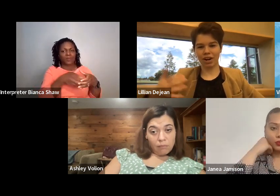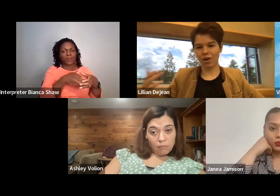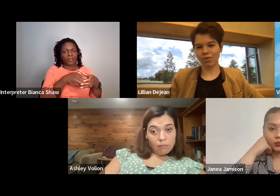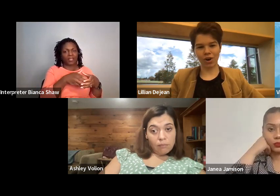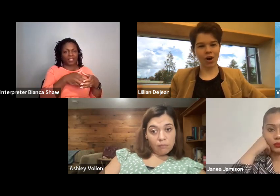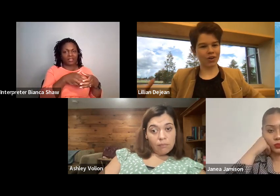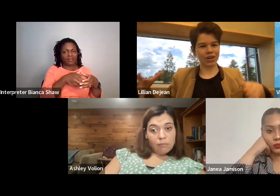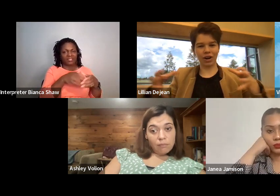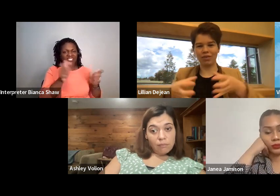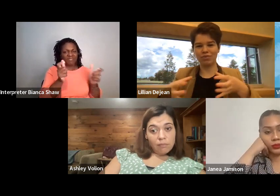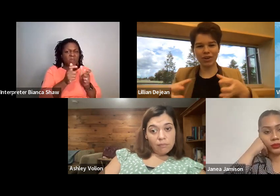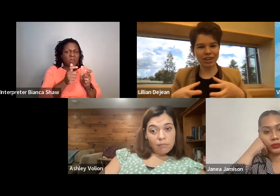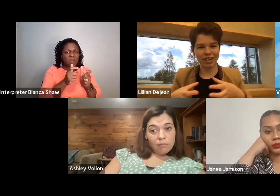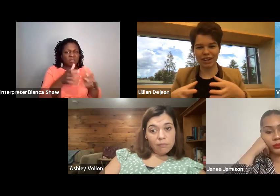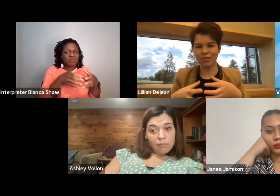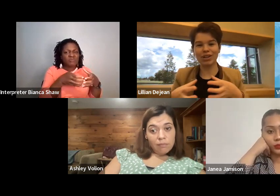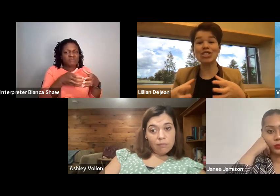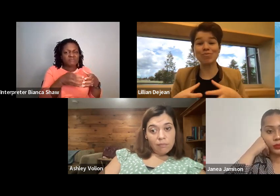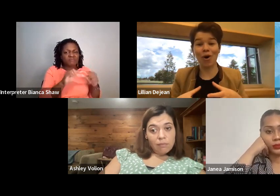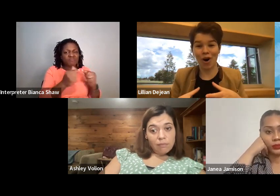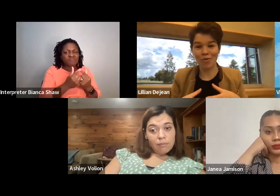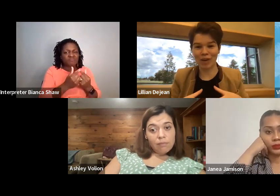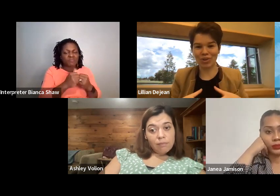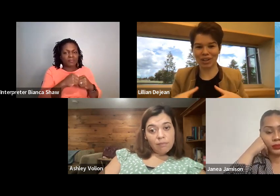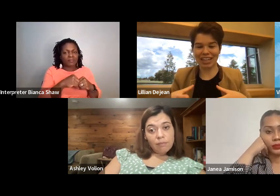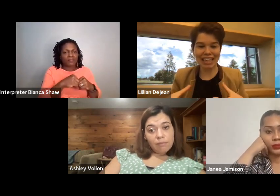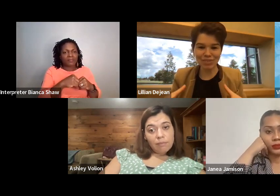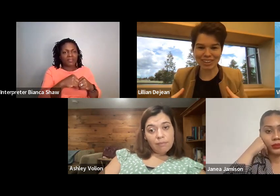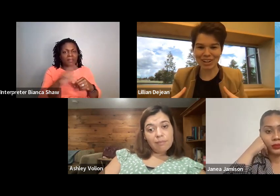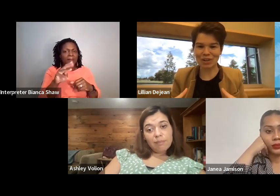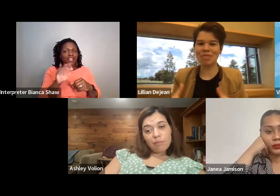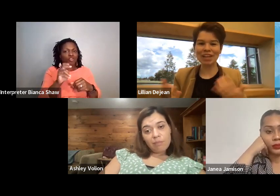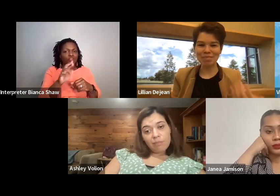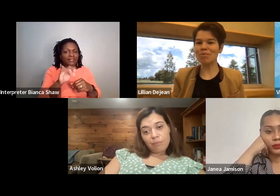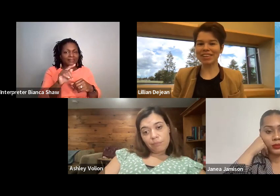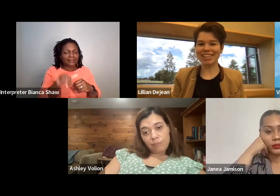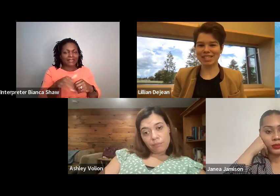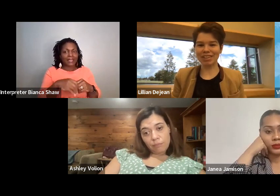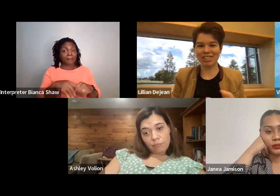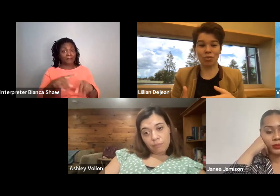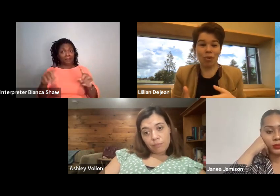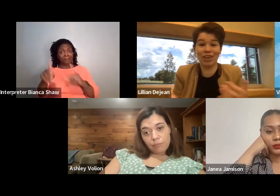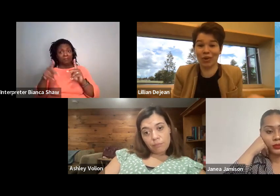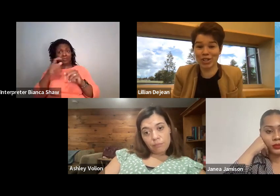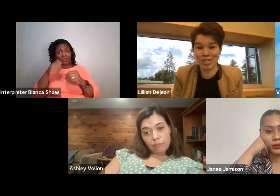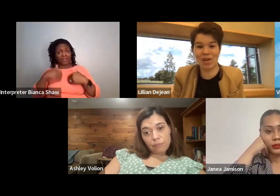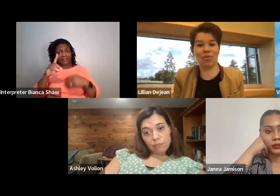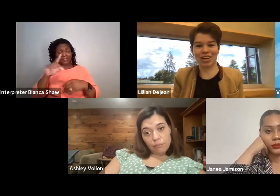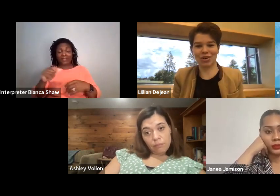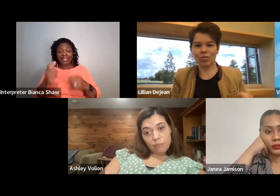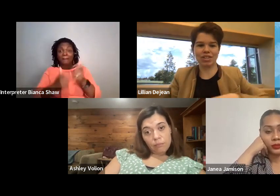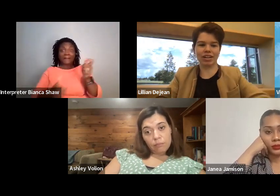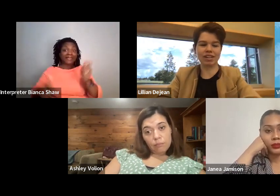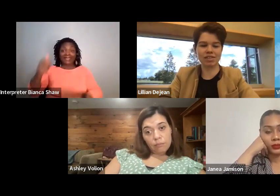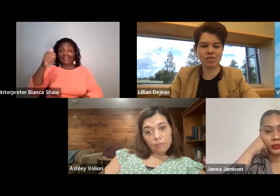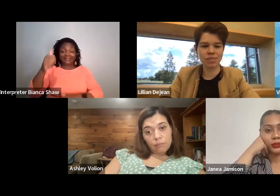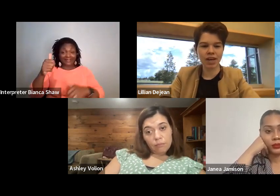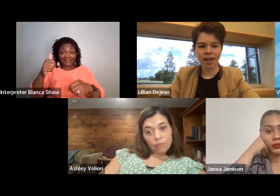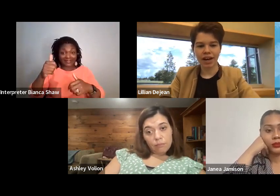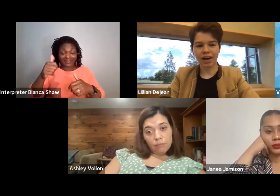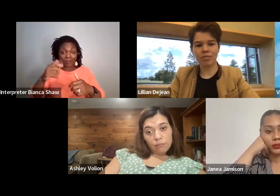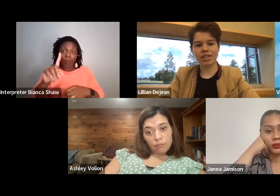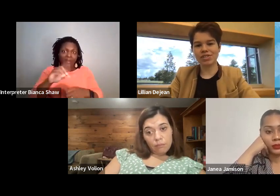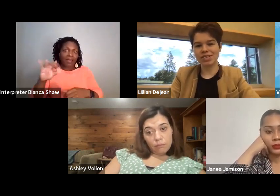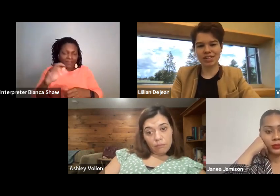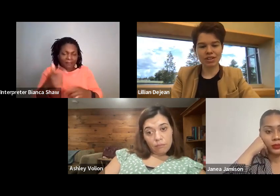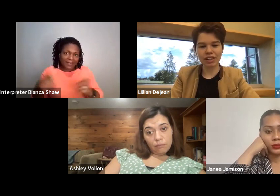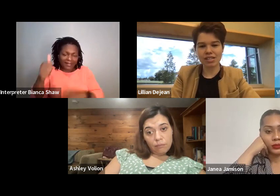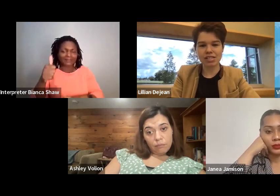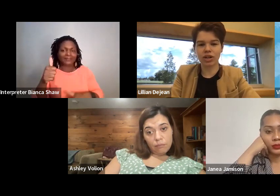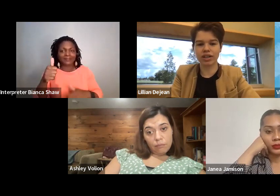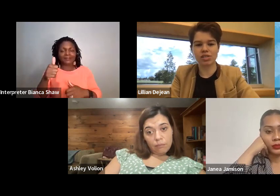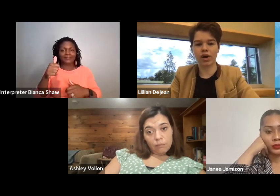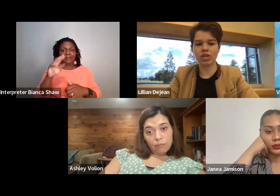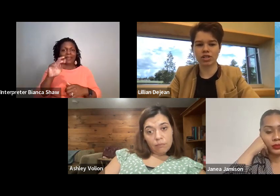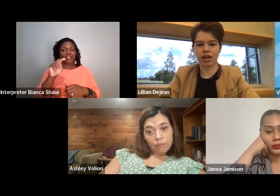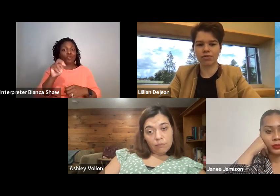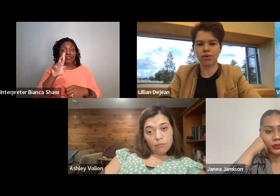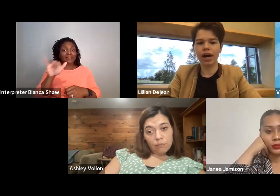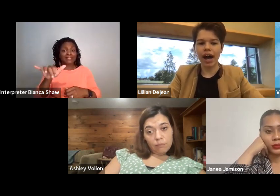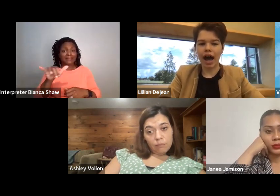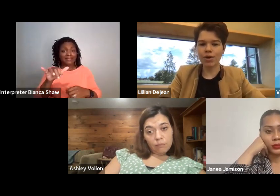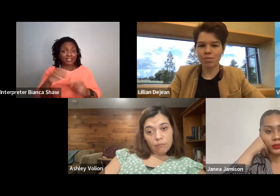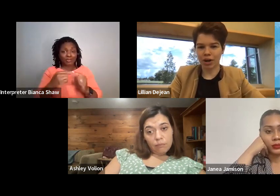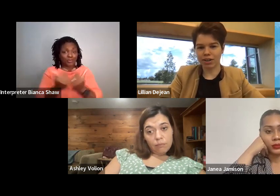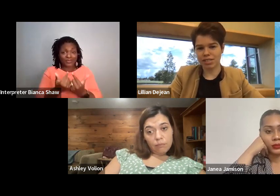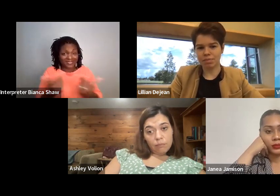But overall they're a very, very small minority. even though people with disabilities are one of the largest minority groups, there is And so this could lead us into our next question of how are the barriers that people